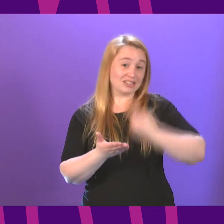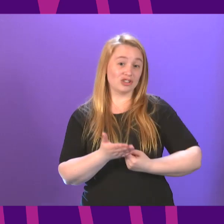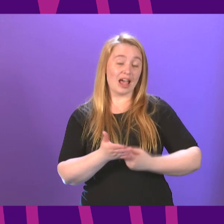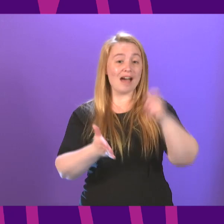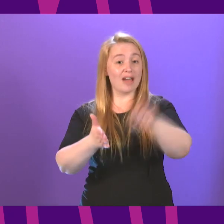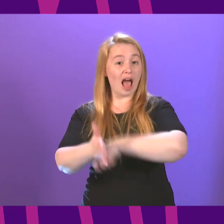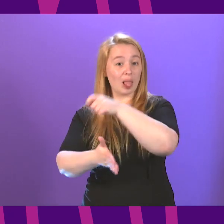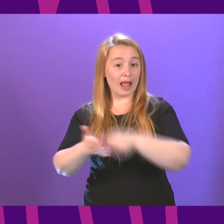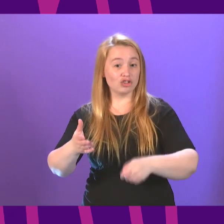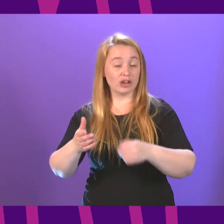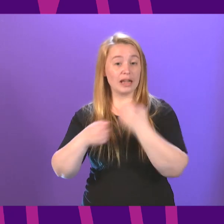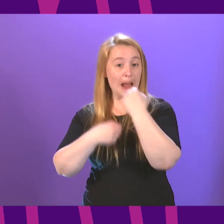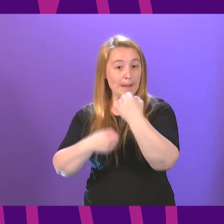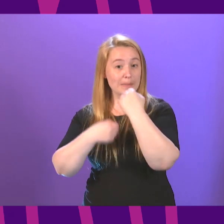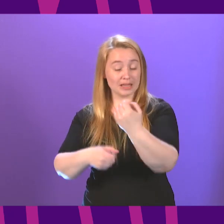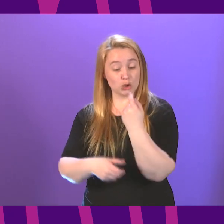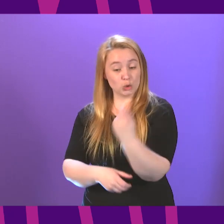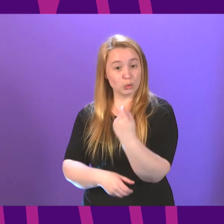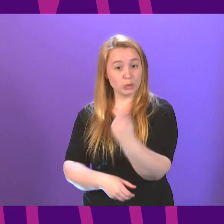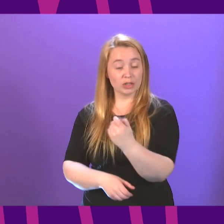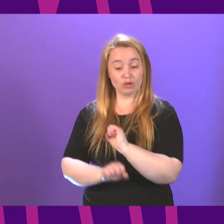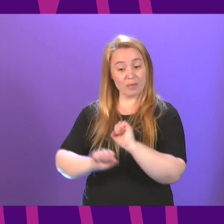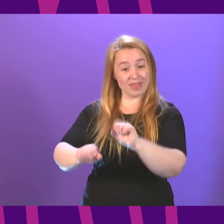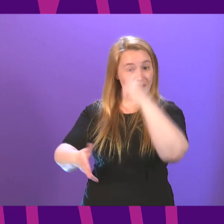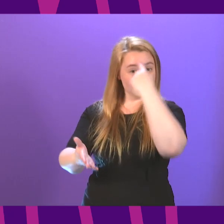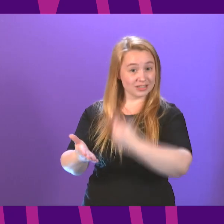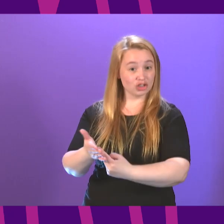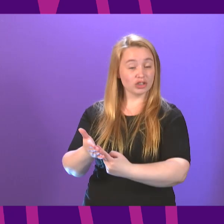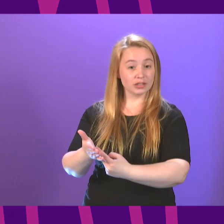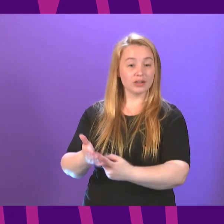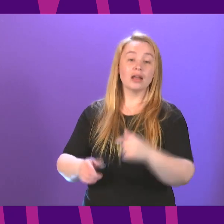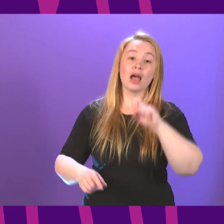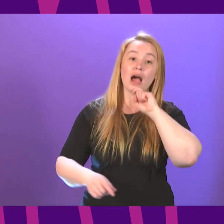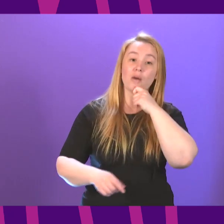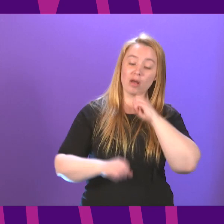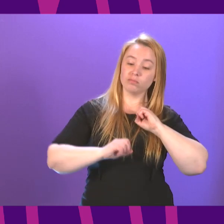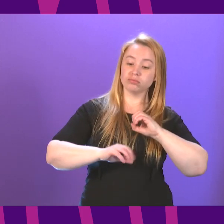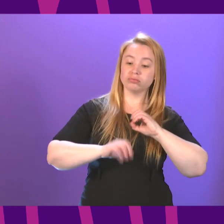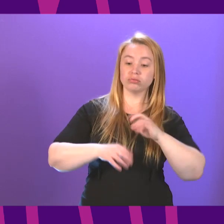Scottish people. In the election campaign, I will put forward my record and that of my Government. I